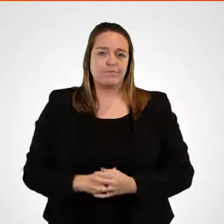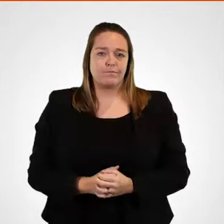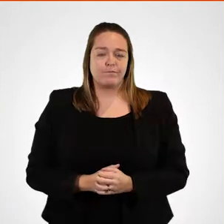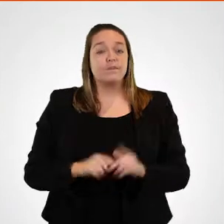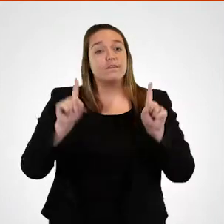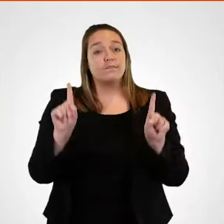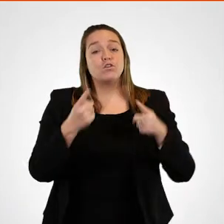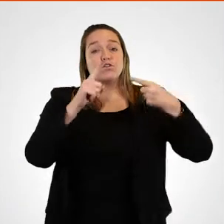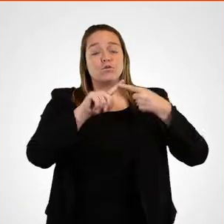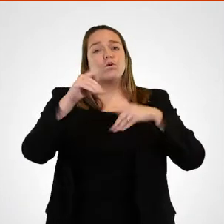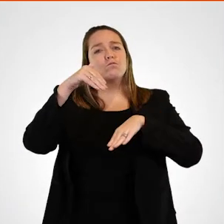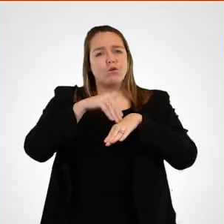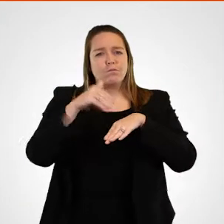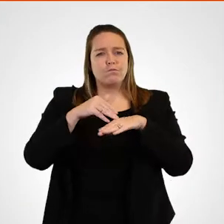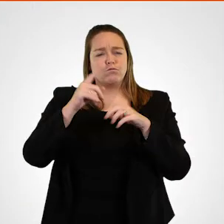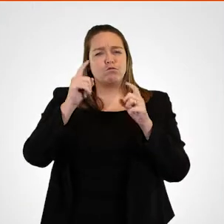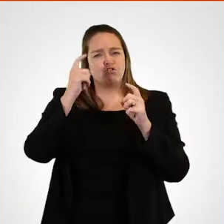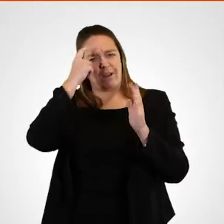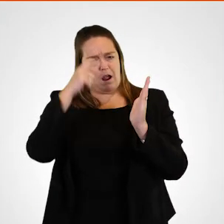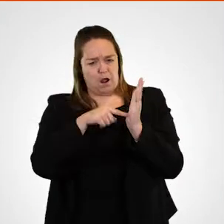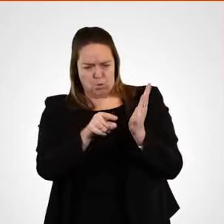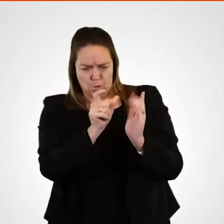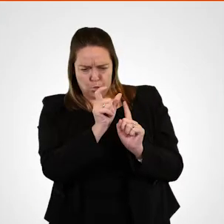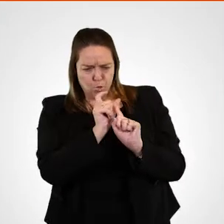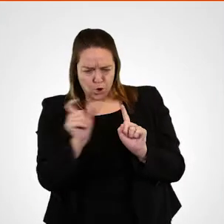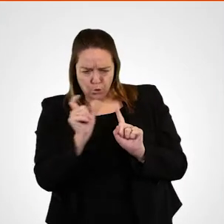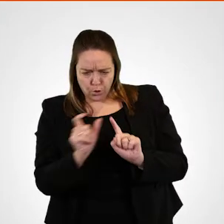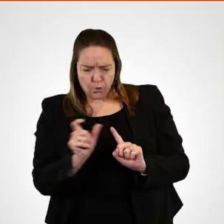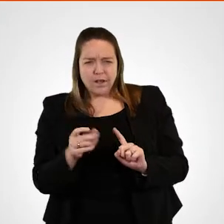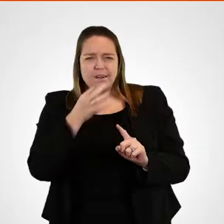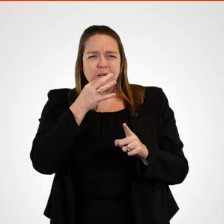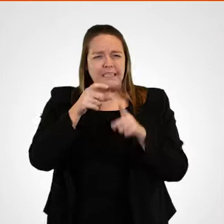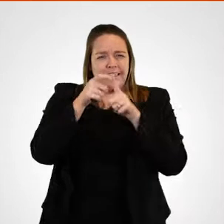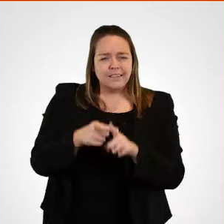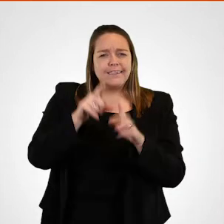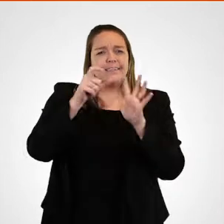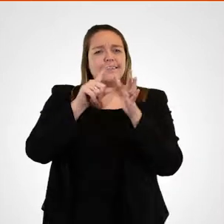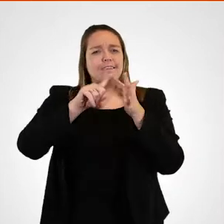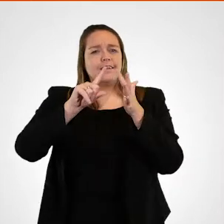The first is problems with word recognition. They really have a hard time decoding words.